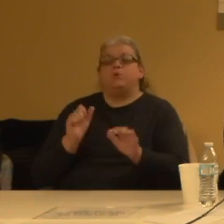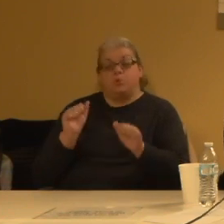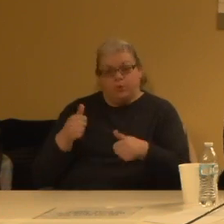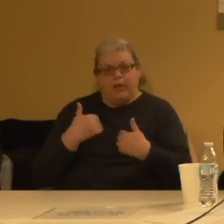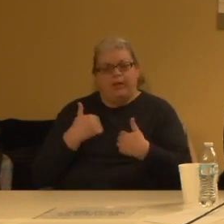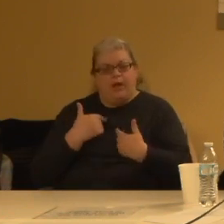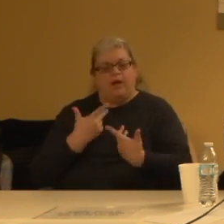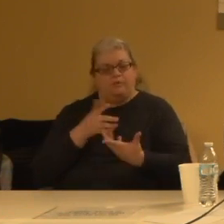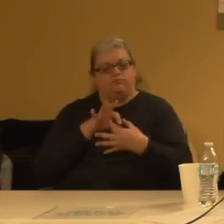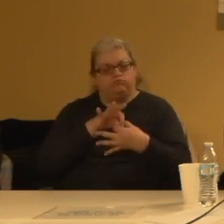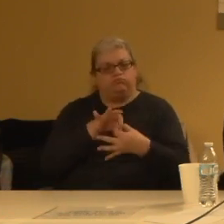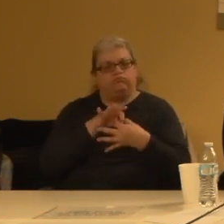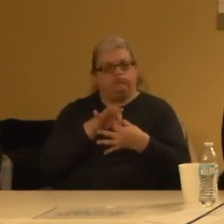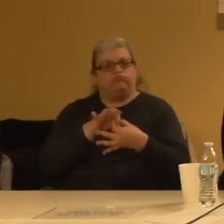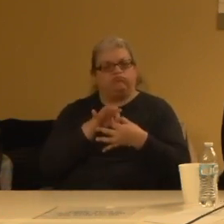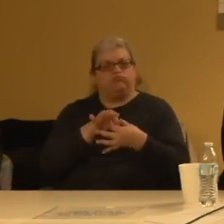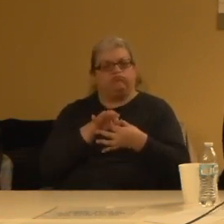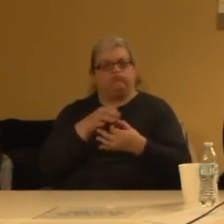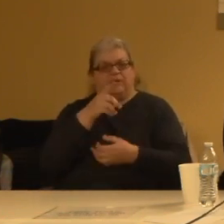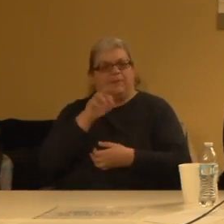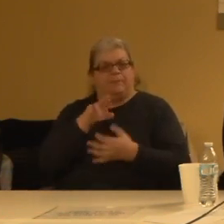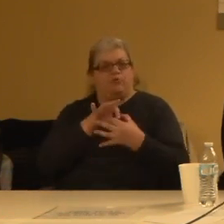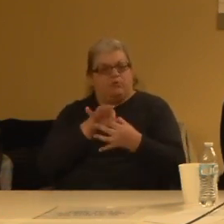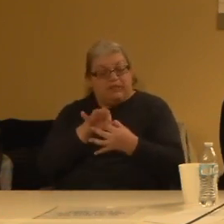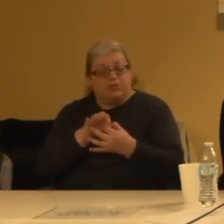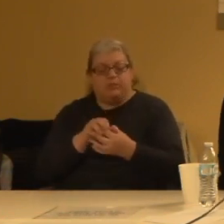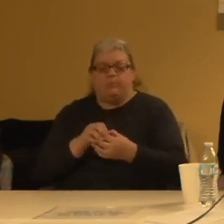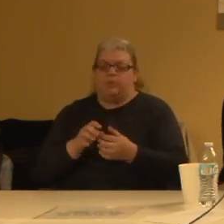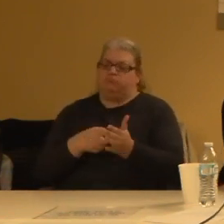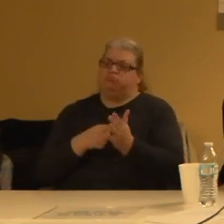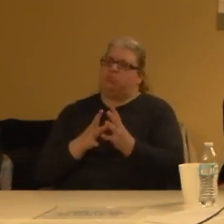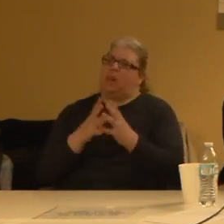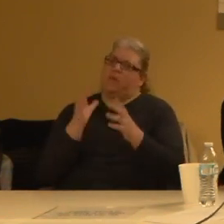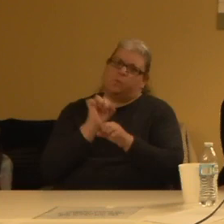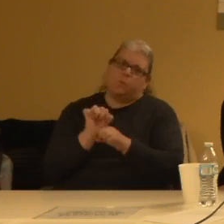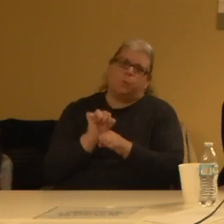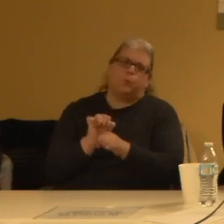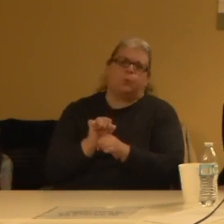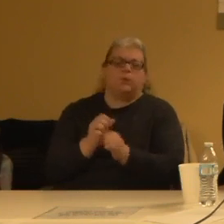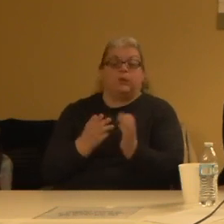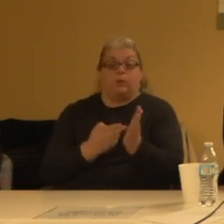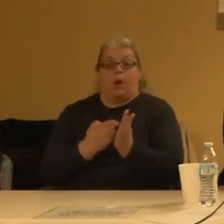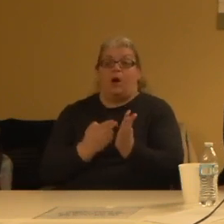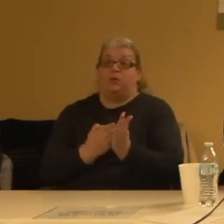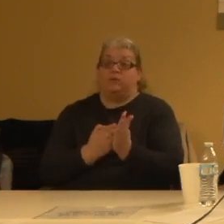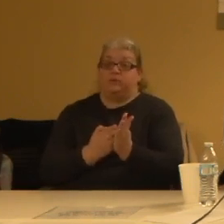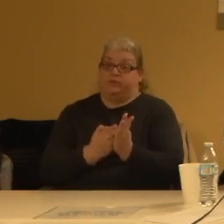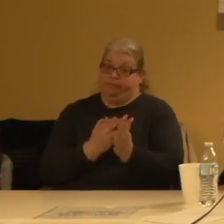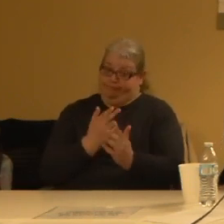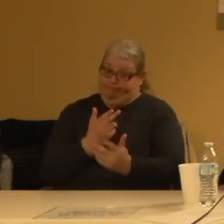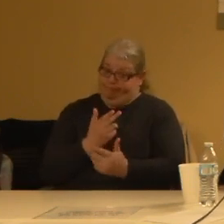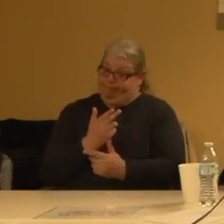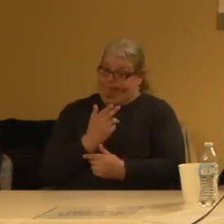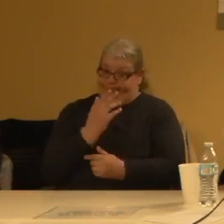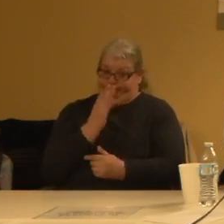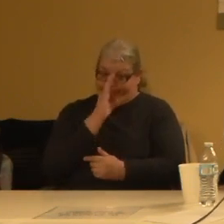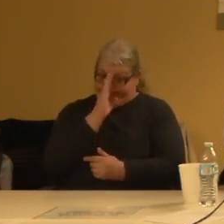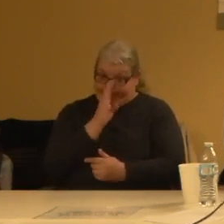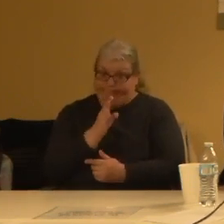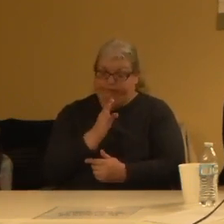but it will take a lot of work and a lot of honesty. And it just felt like there were some problems in the American theater that we haven't learned how to fix,